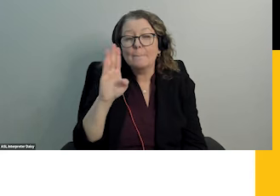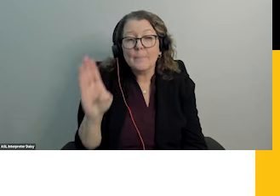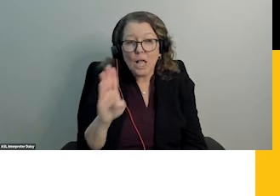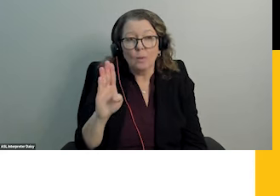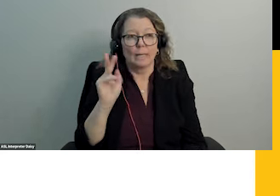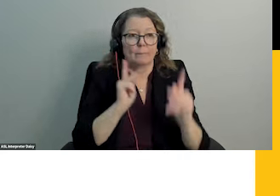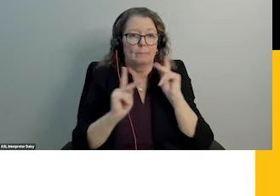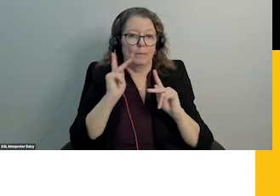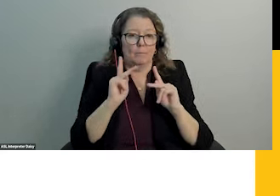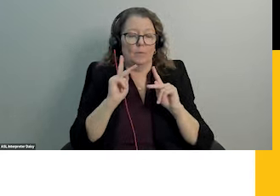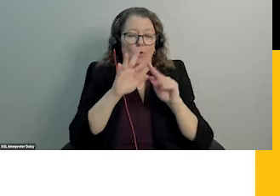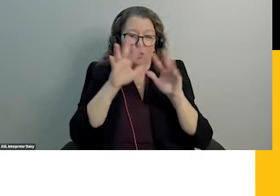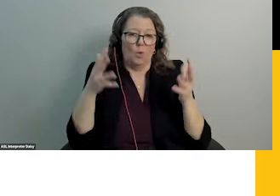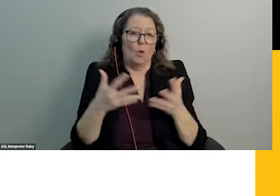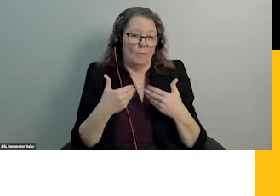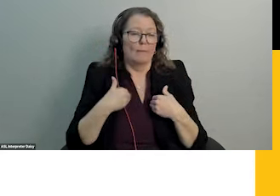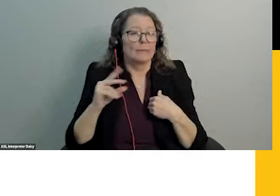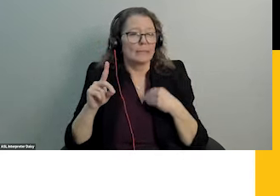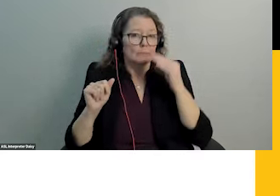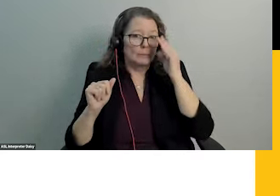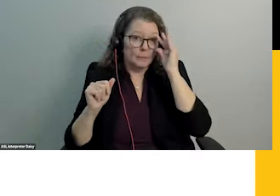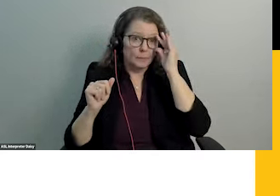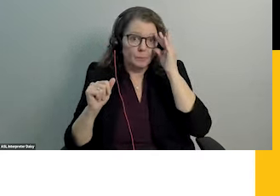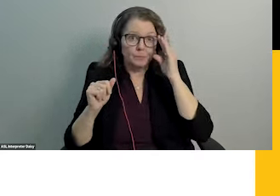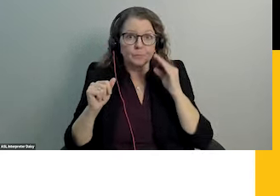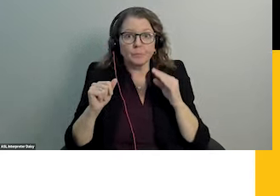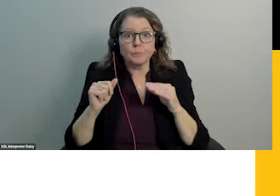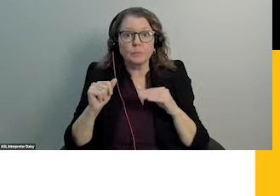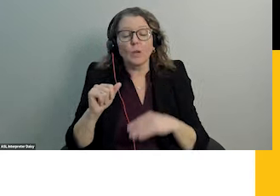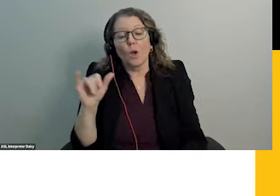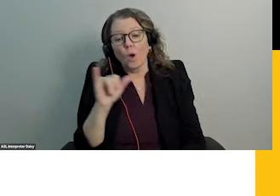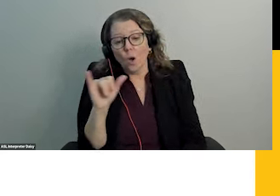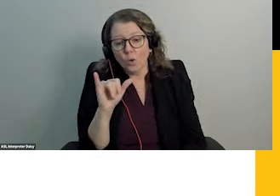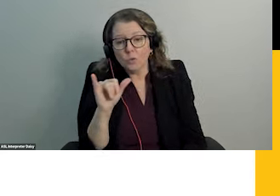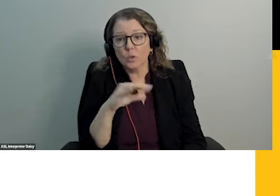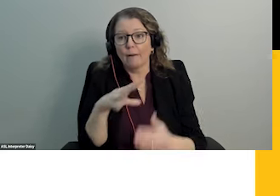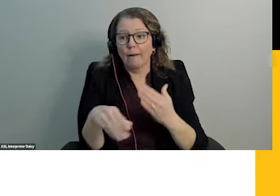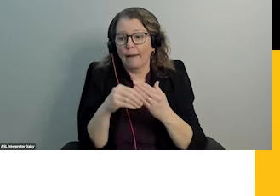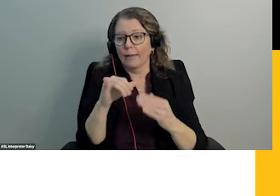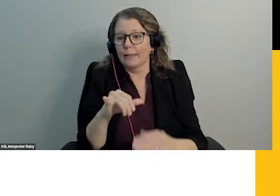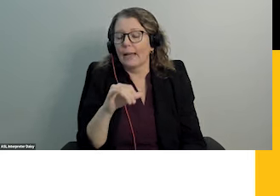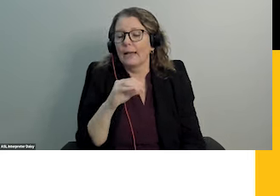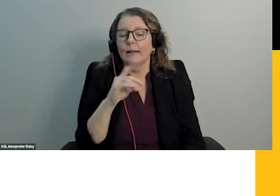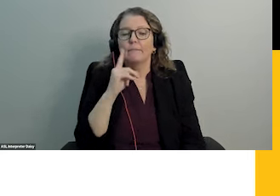around the globe have disabilities. Added to that is aging population.